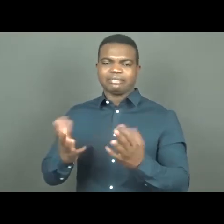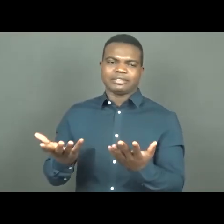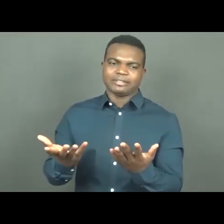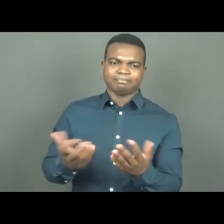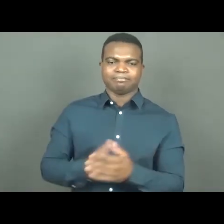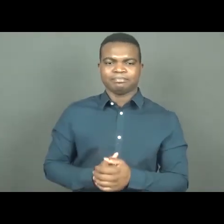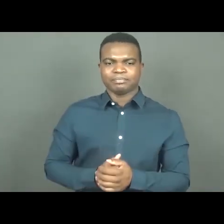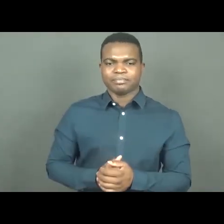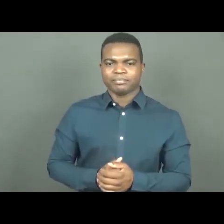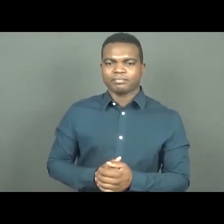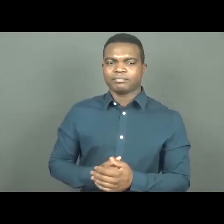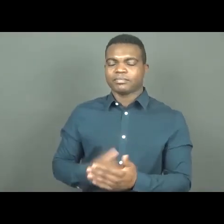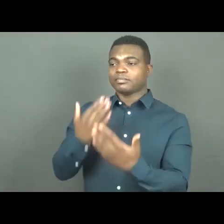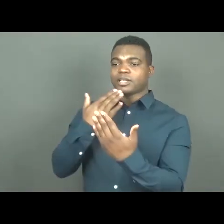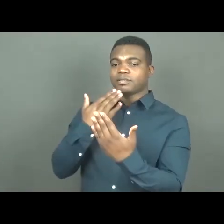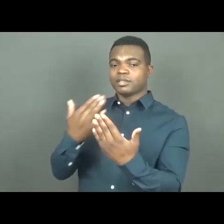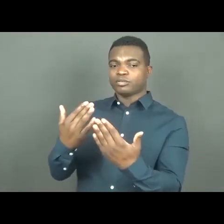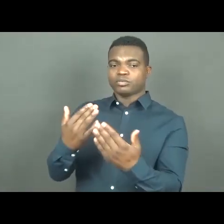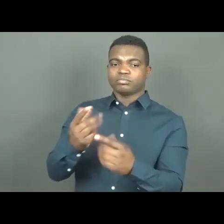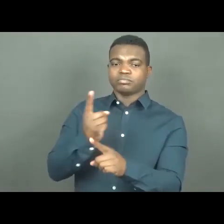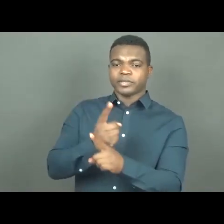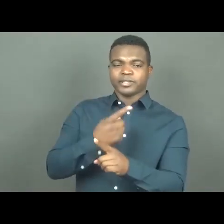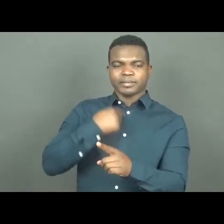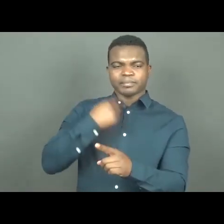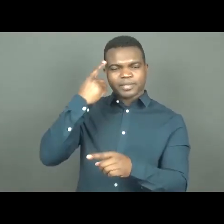there's a few questions in the chat, which are very much related to the Washington